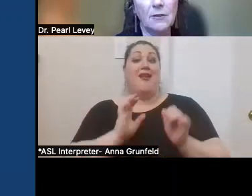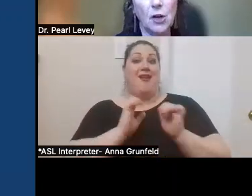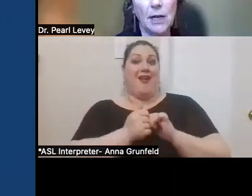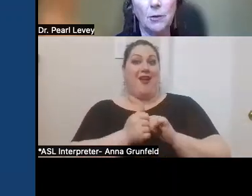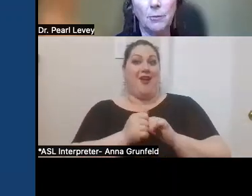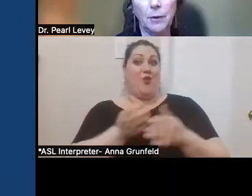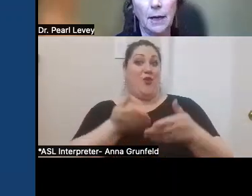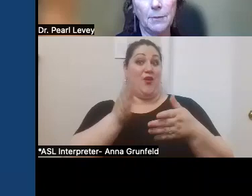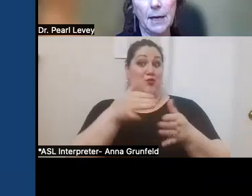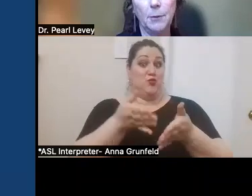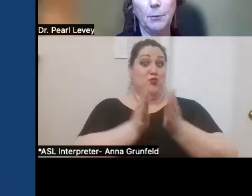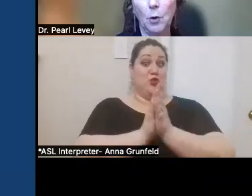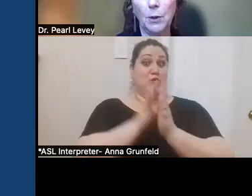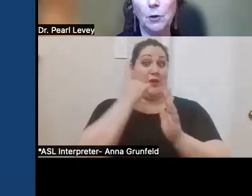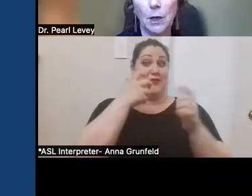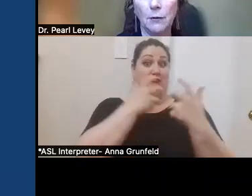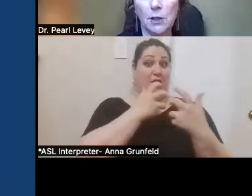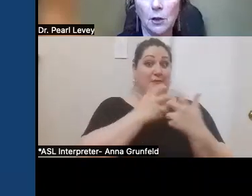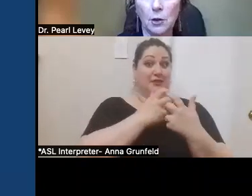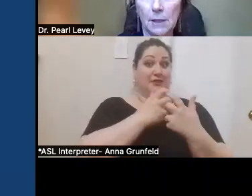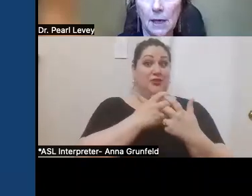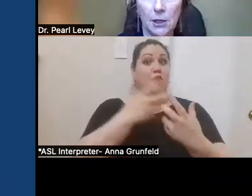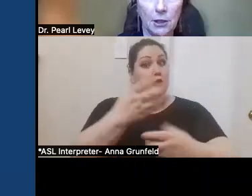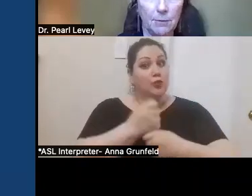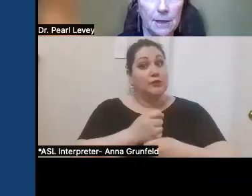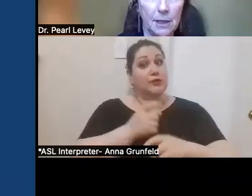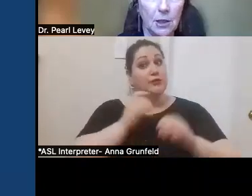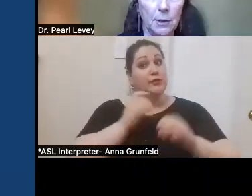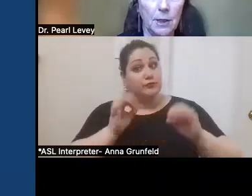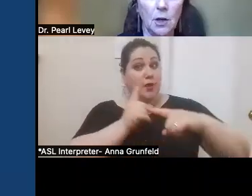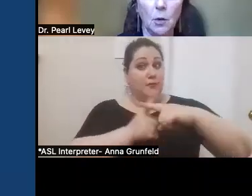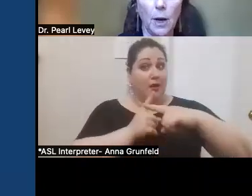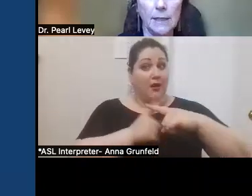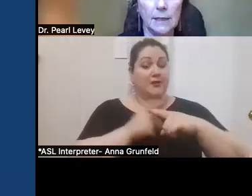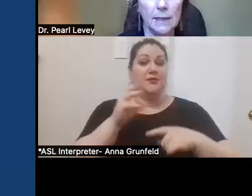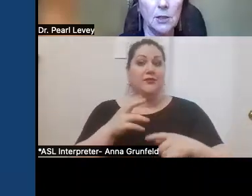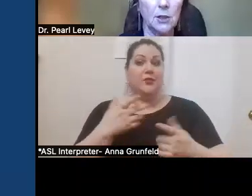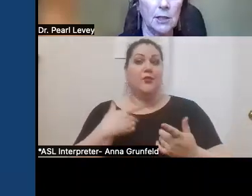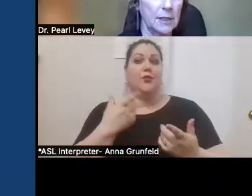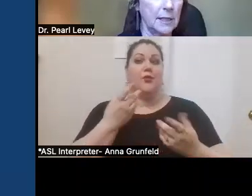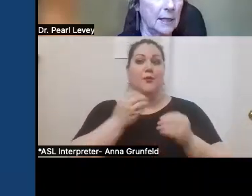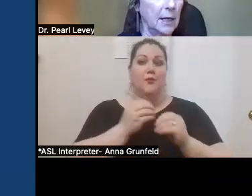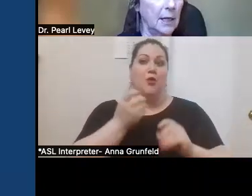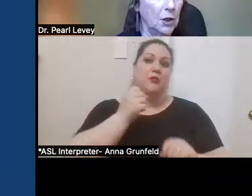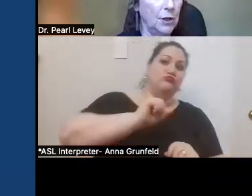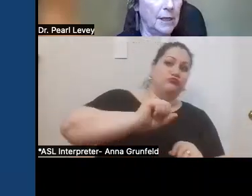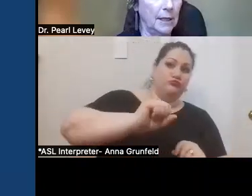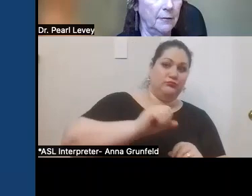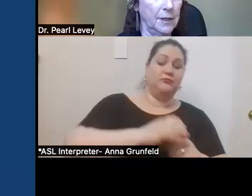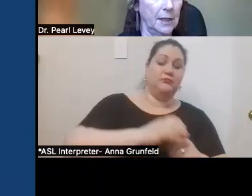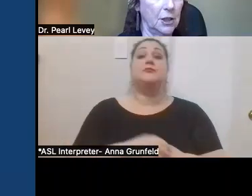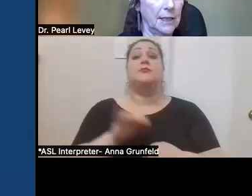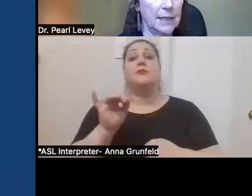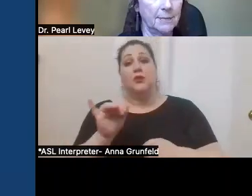And trying to obtain appropriate and relevant documentation, particularly when they're long waiting just to get to see treating possessions.